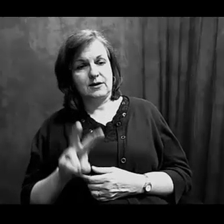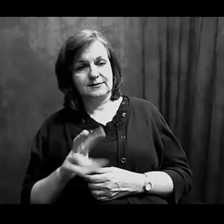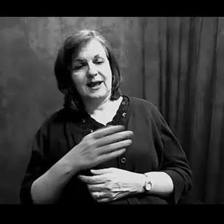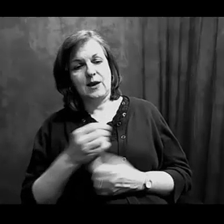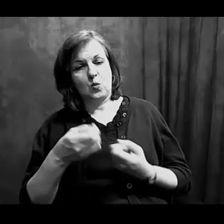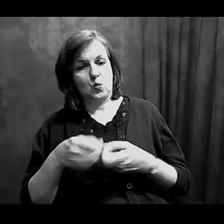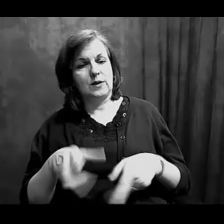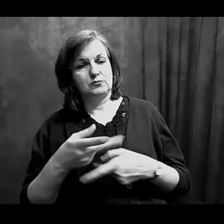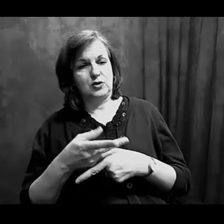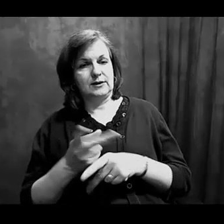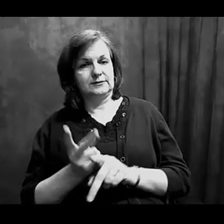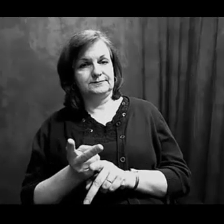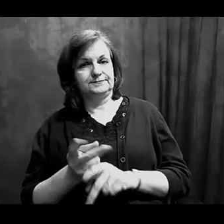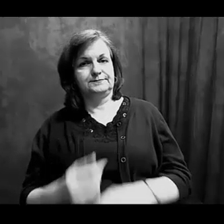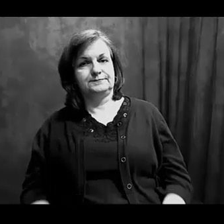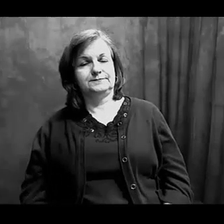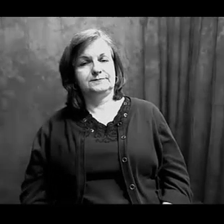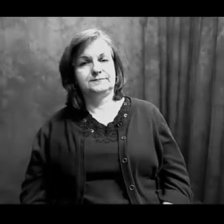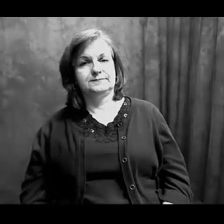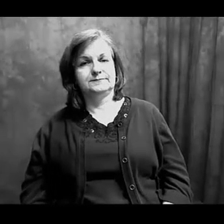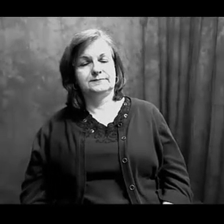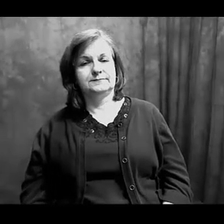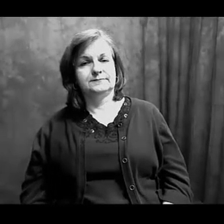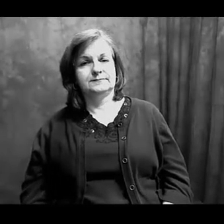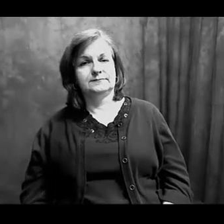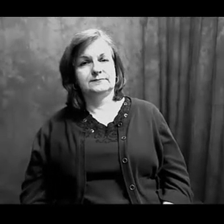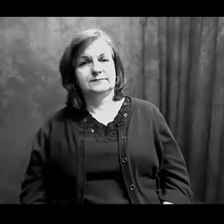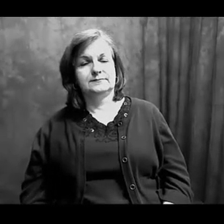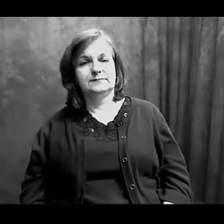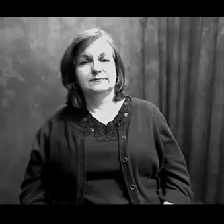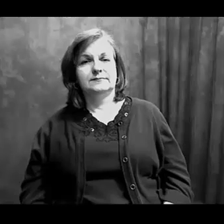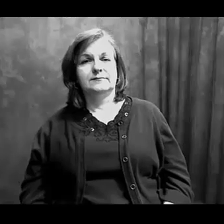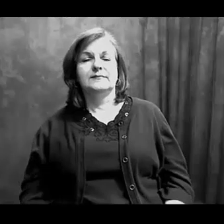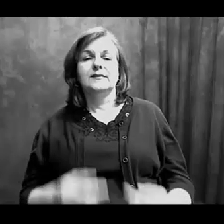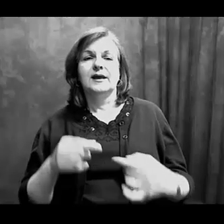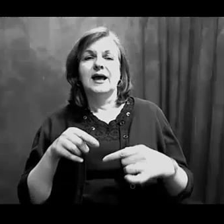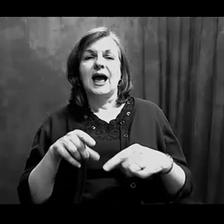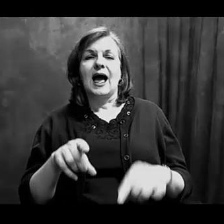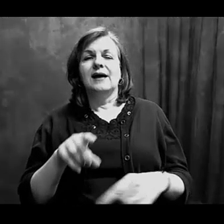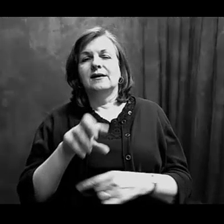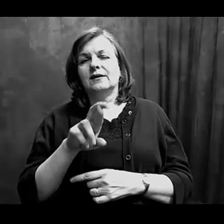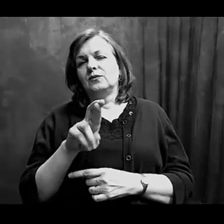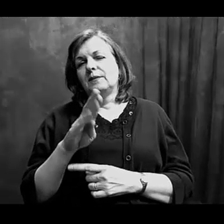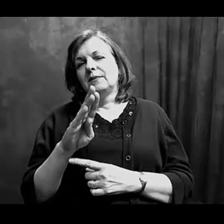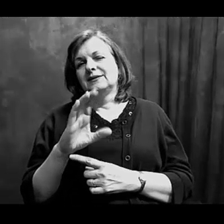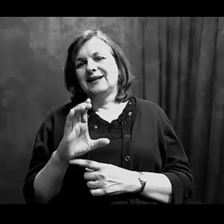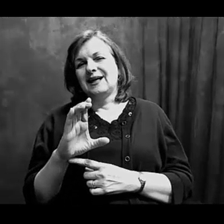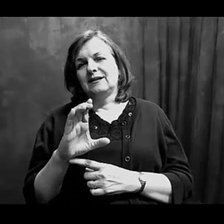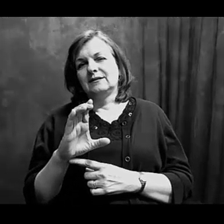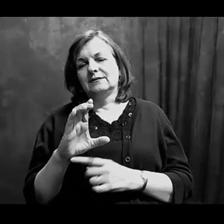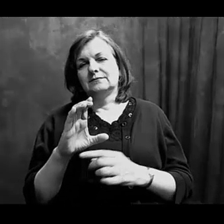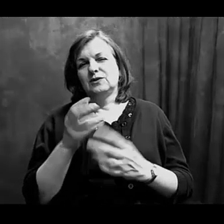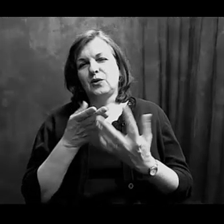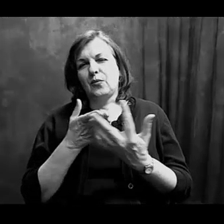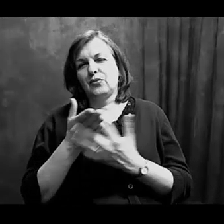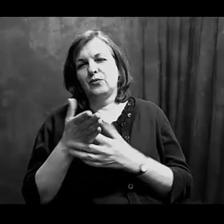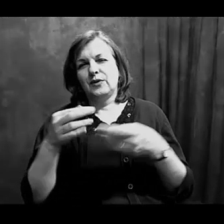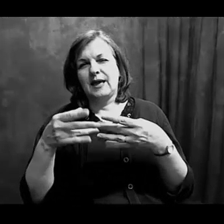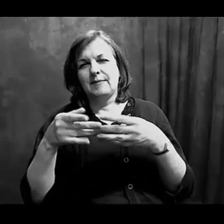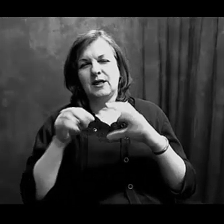and waste now as these red blood cells are squeezing through the capillaries we saw there is not